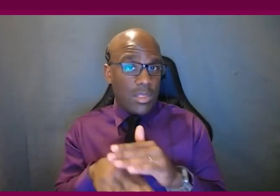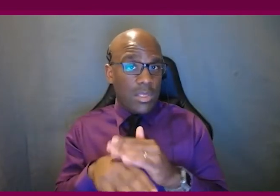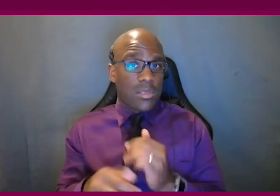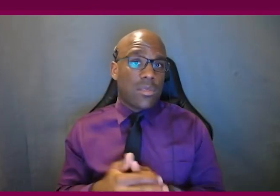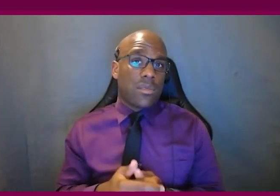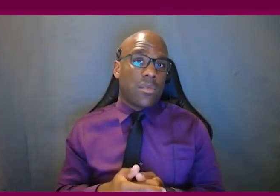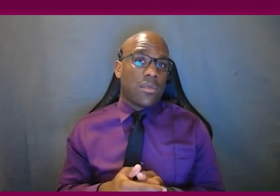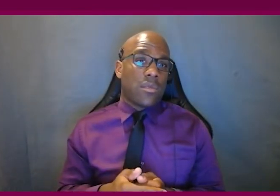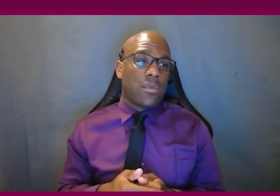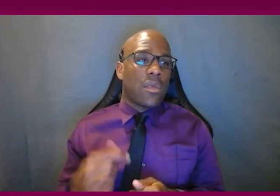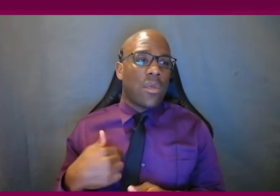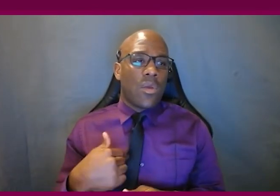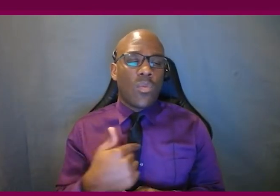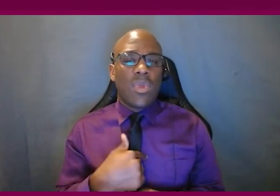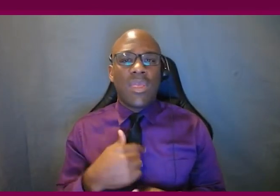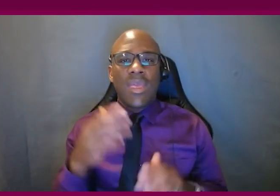to have mental energy.